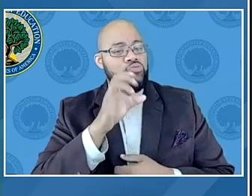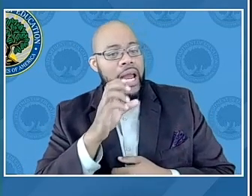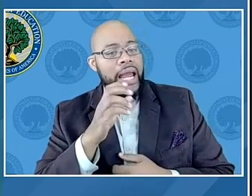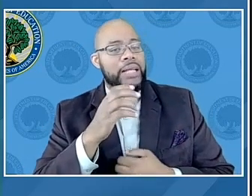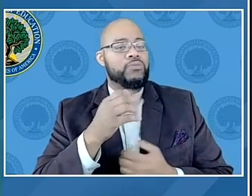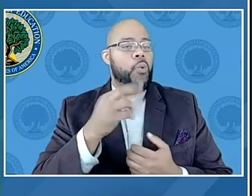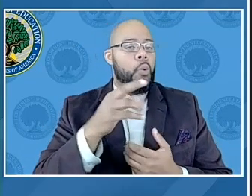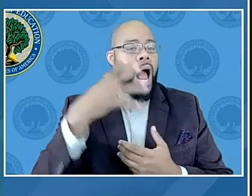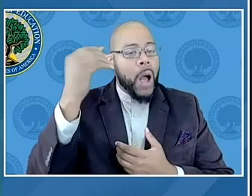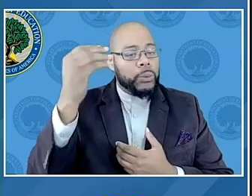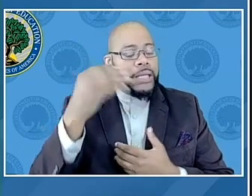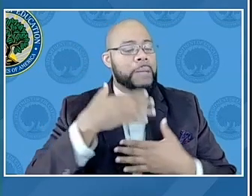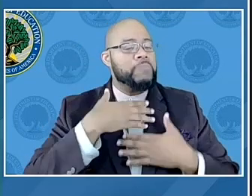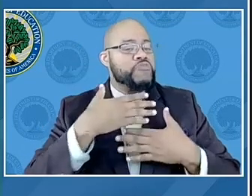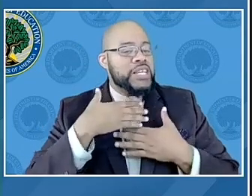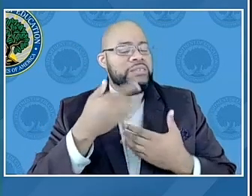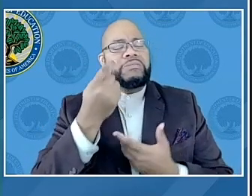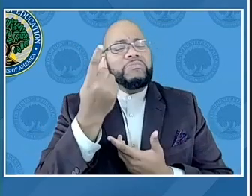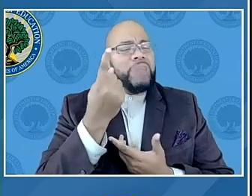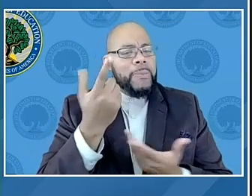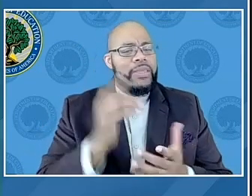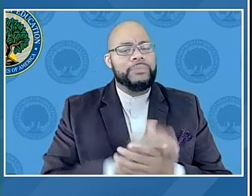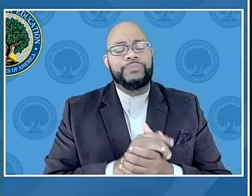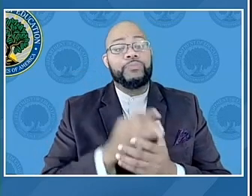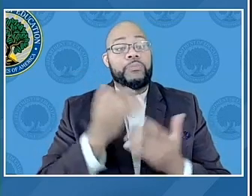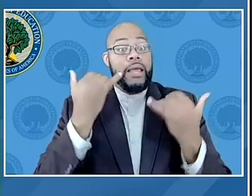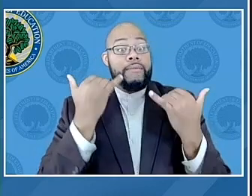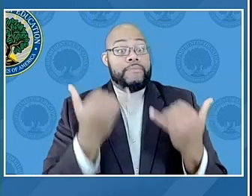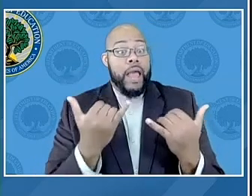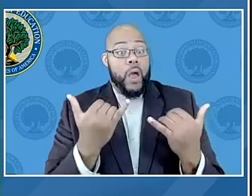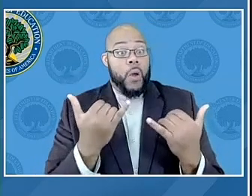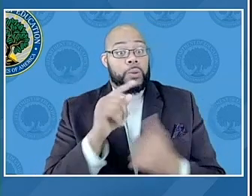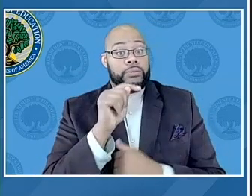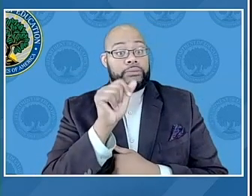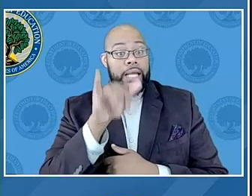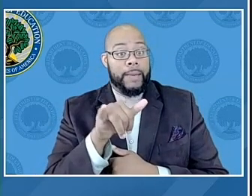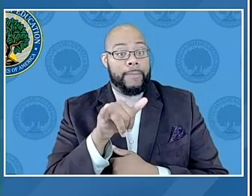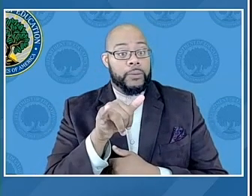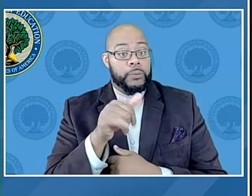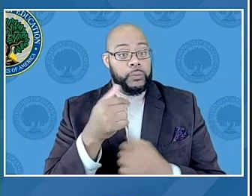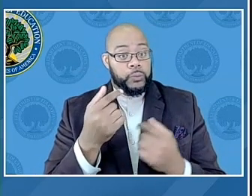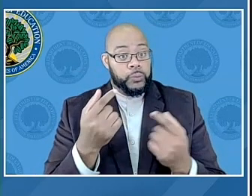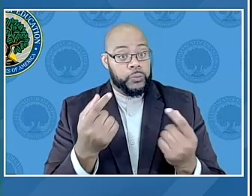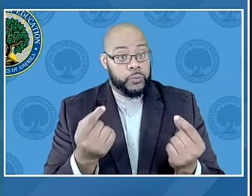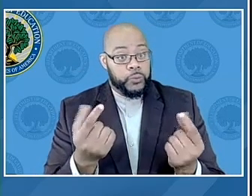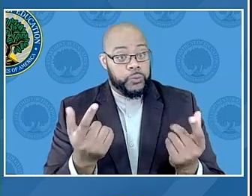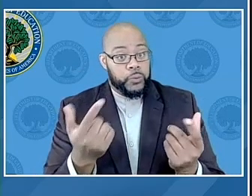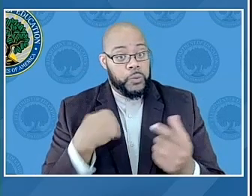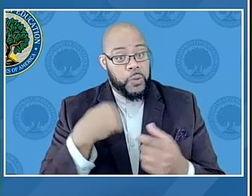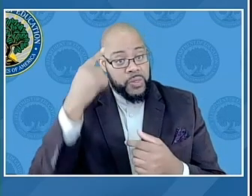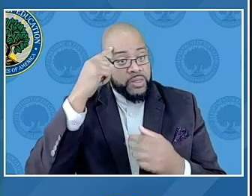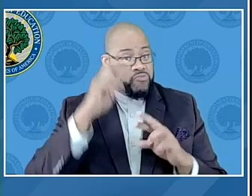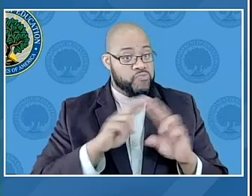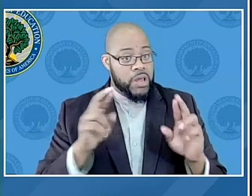or something. At this point, Tamy, I think we're ready to move on to question number